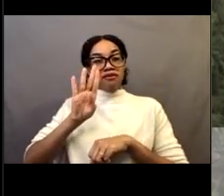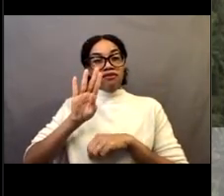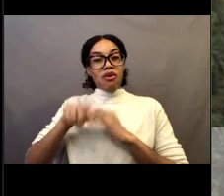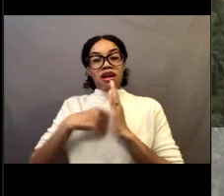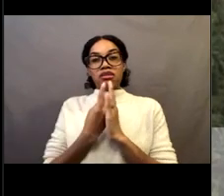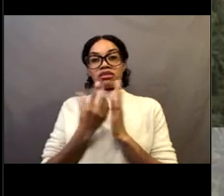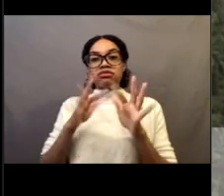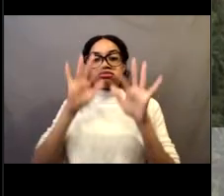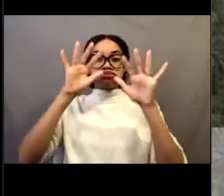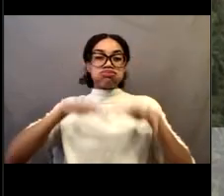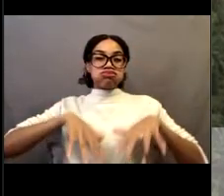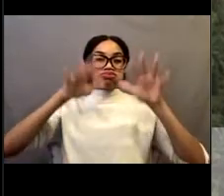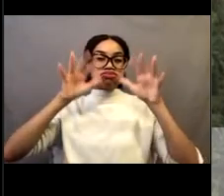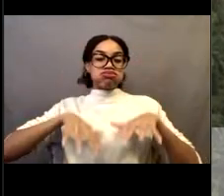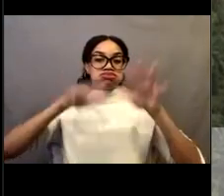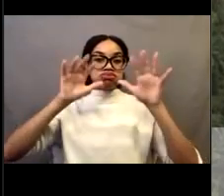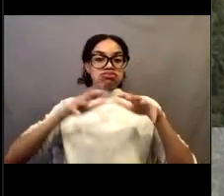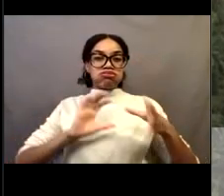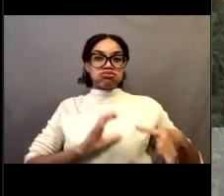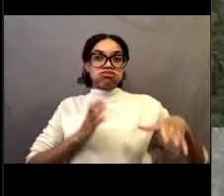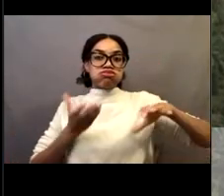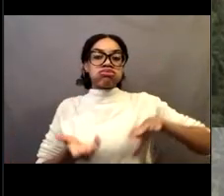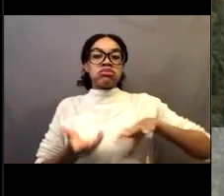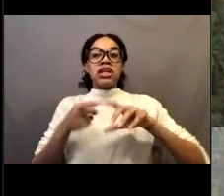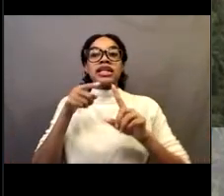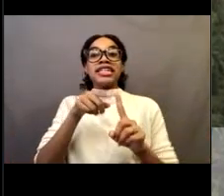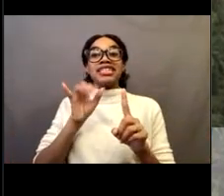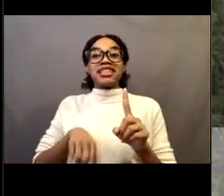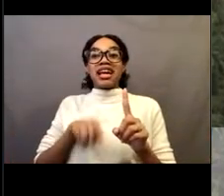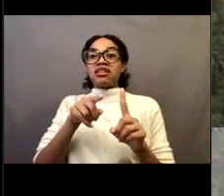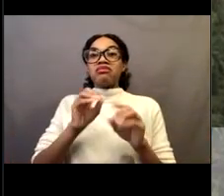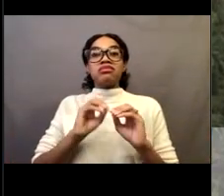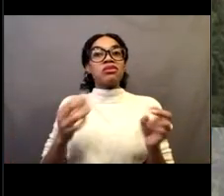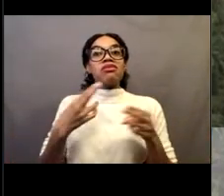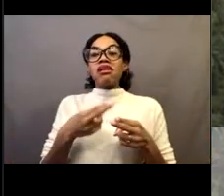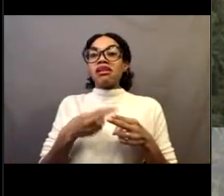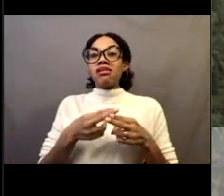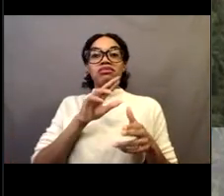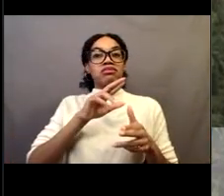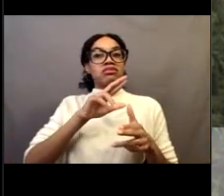But it was a storm without a name. It wasn't a big hurricane that people have been preparing